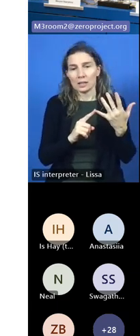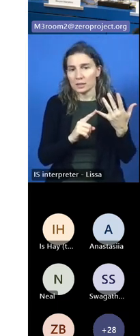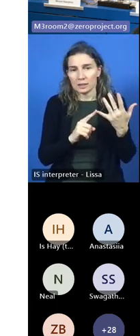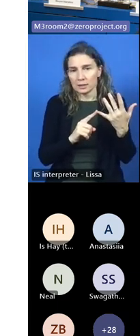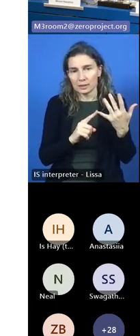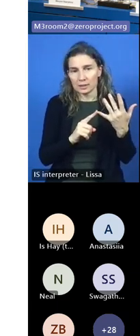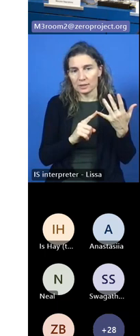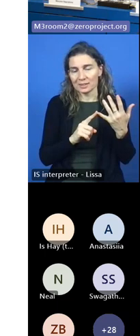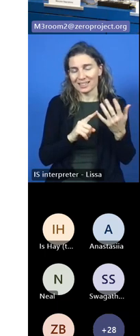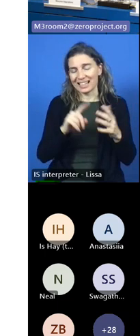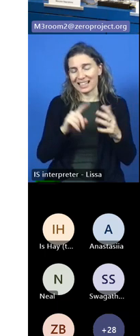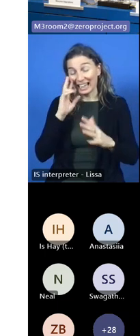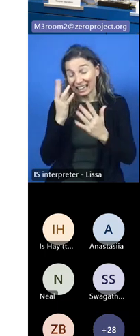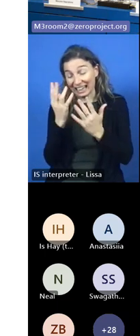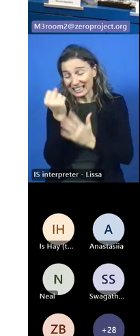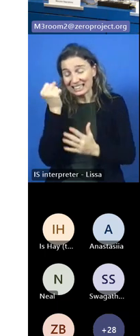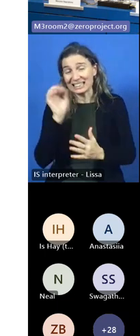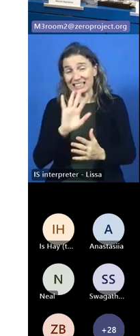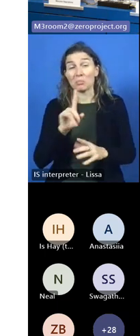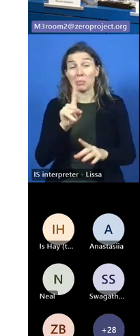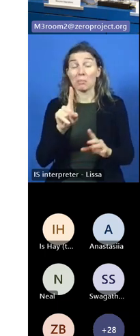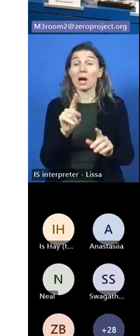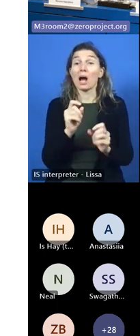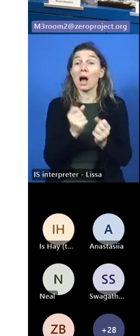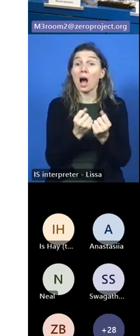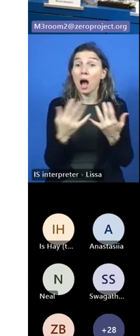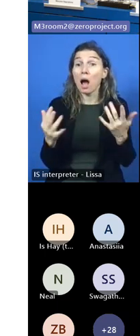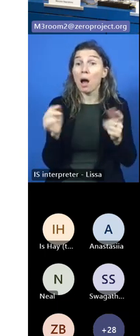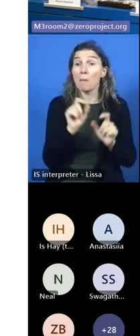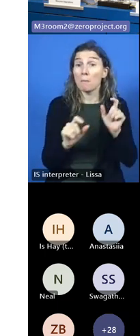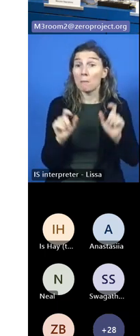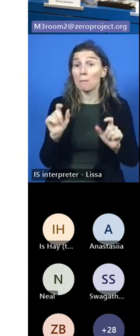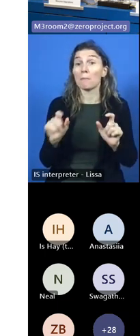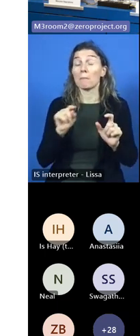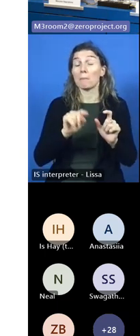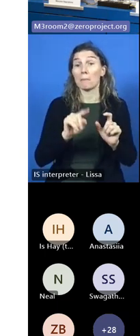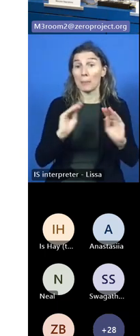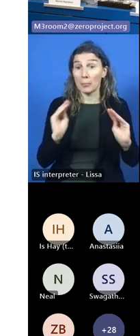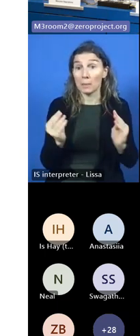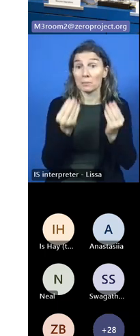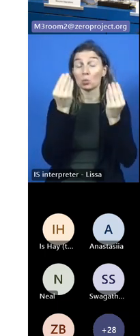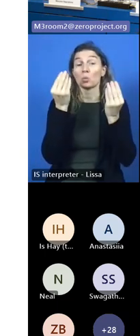of young people with disabilities is increasing. Due to the Russian invasion, practically every